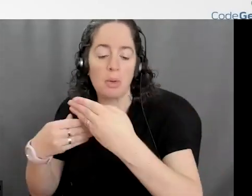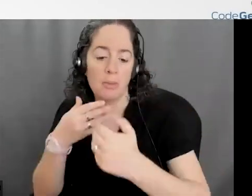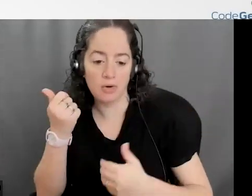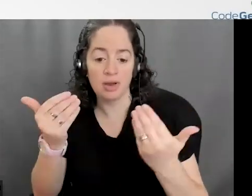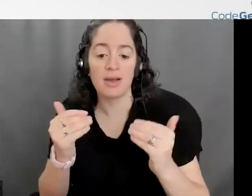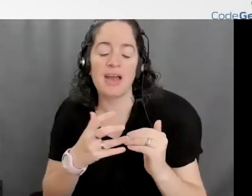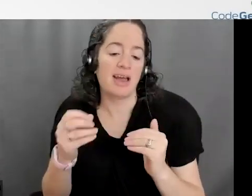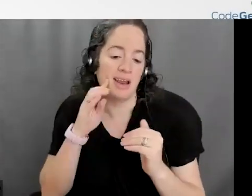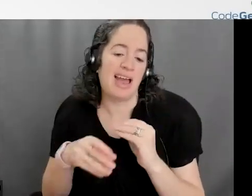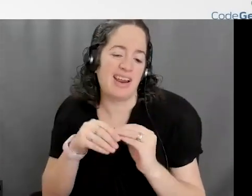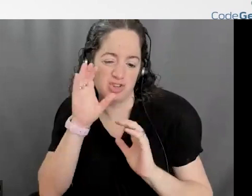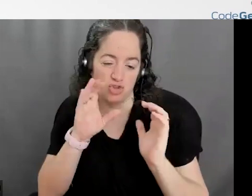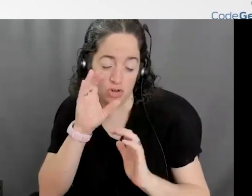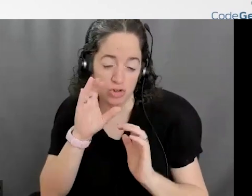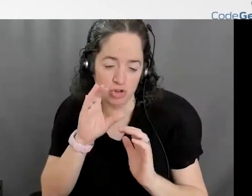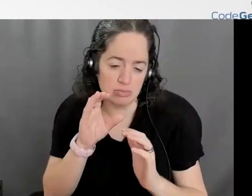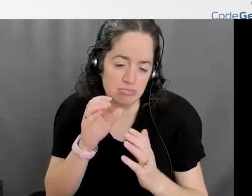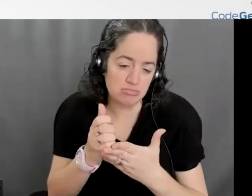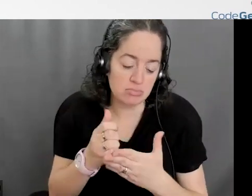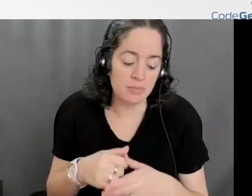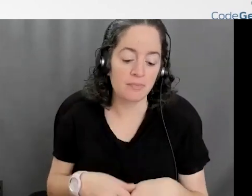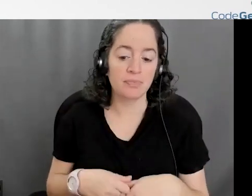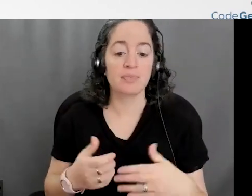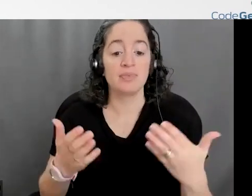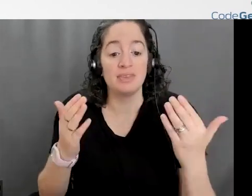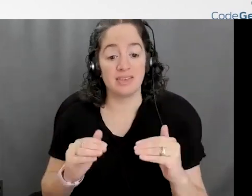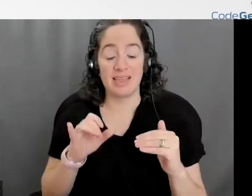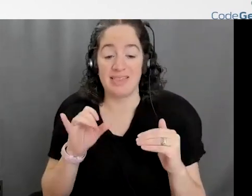The sticky row header is a good technical problem,